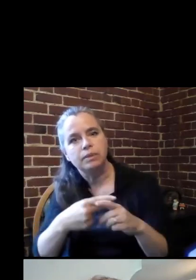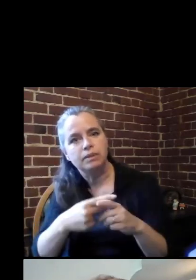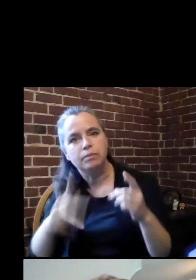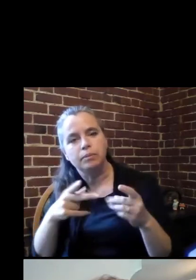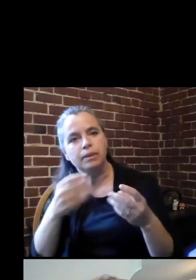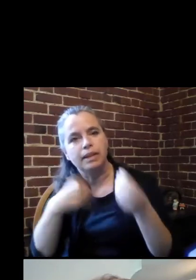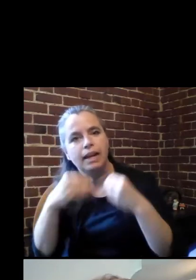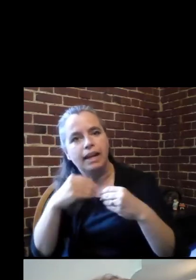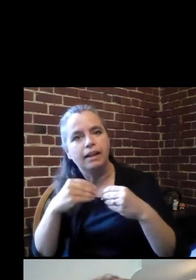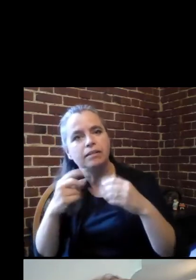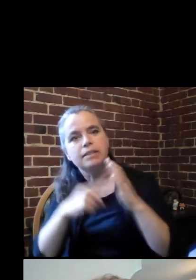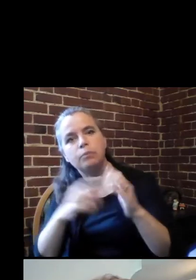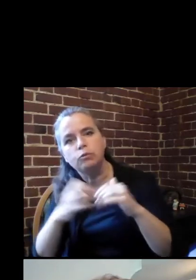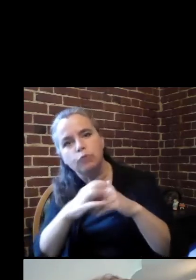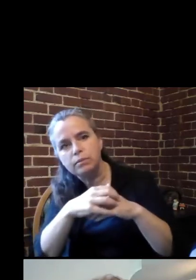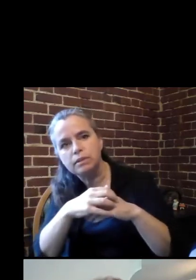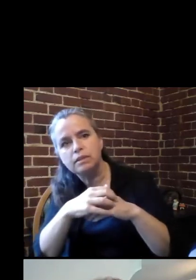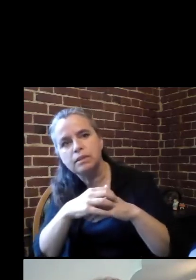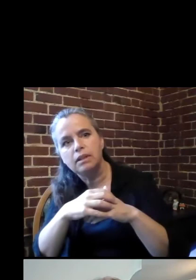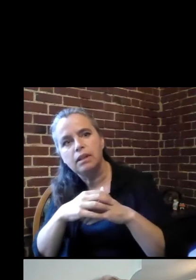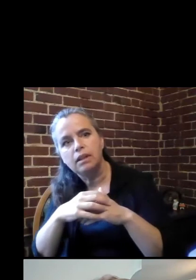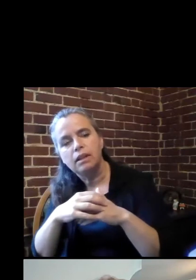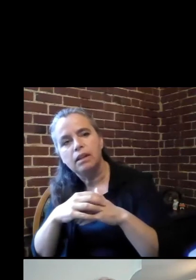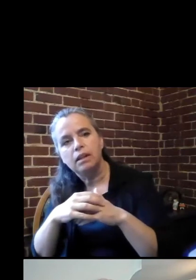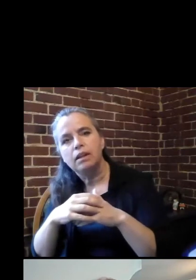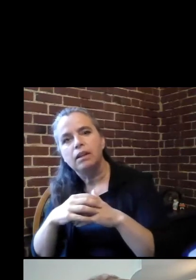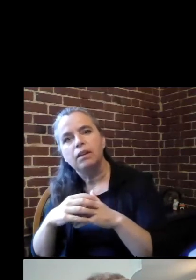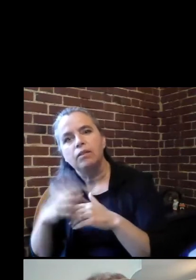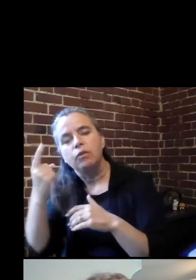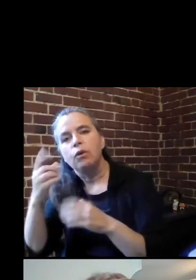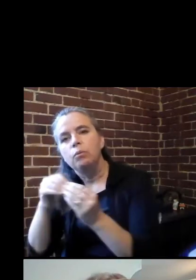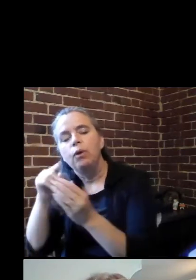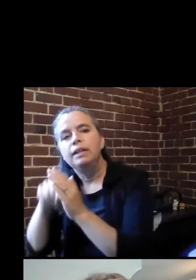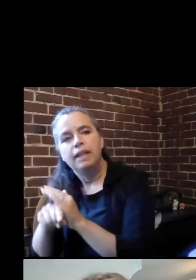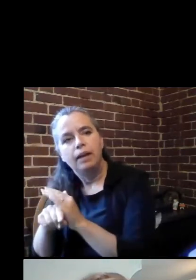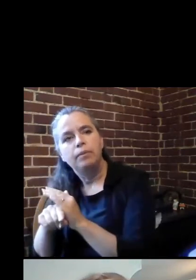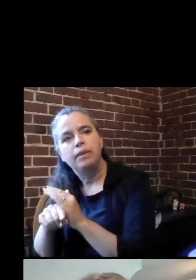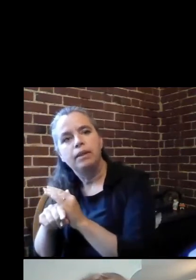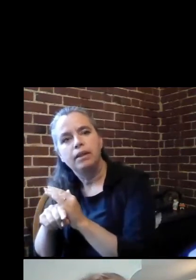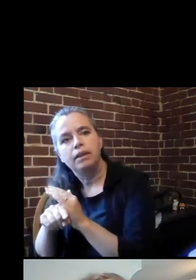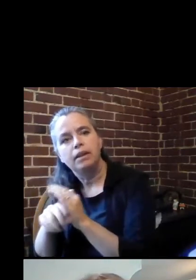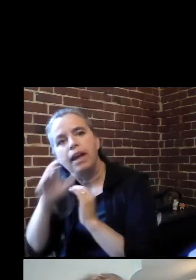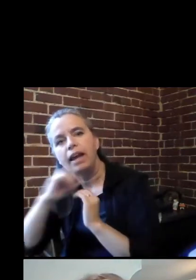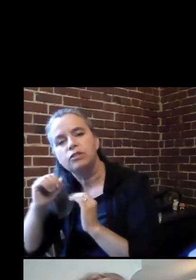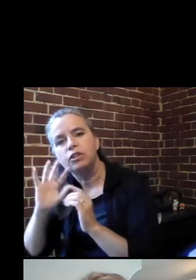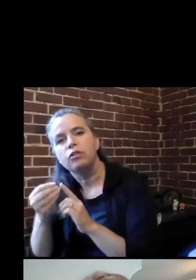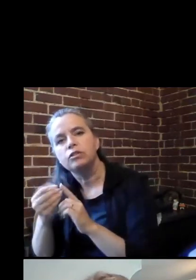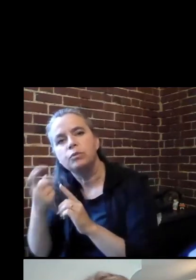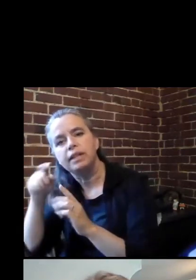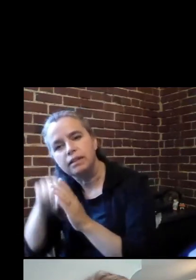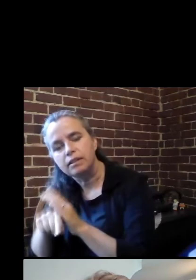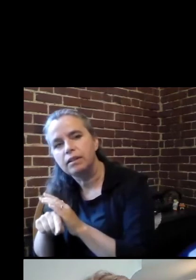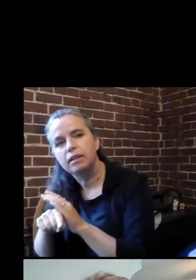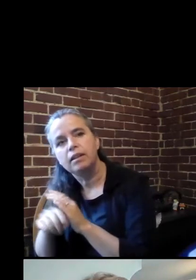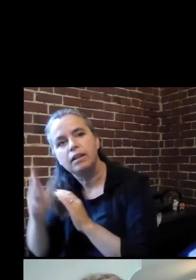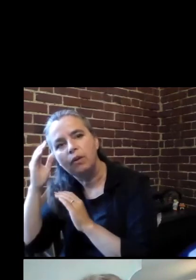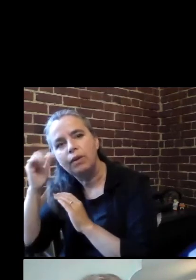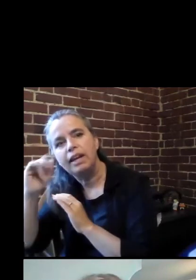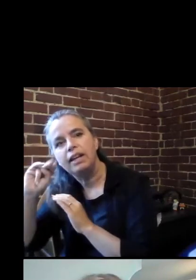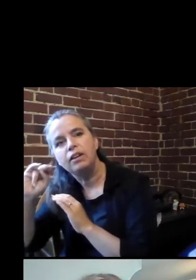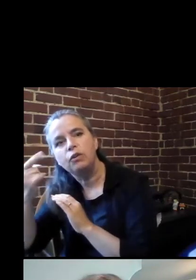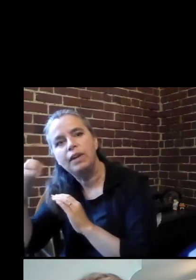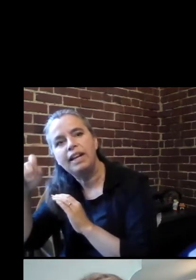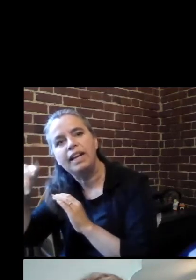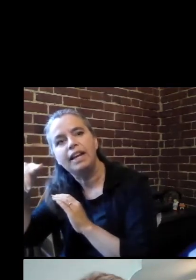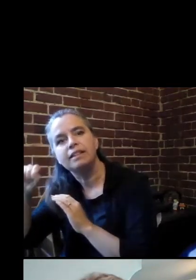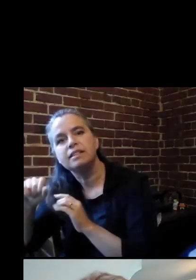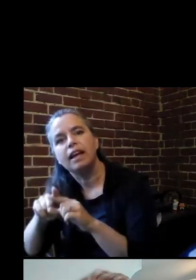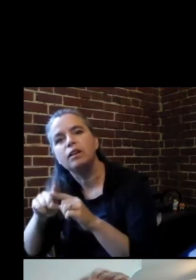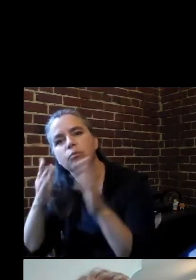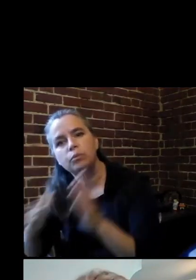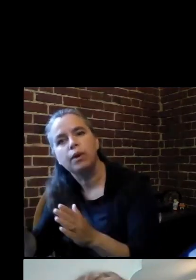But to get more in-depth about ancient culture, we really have to go deeper. We have to know ingredients and preparation. How they were preparing and cooking food.